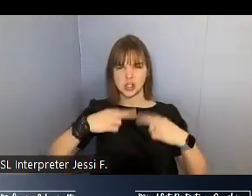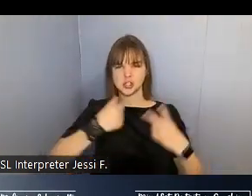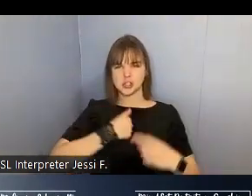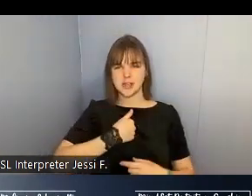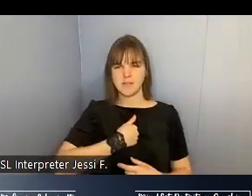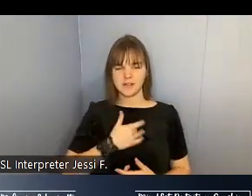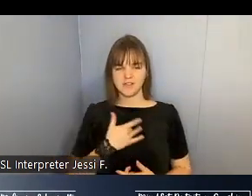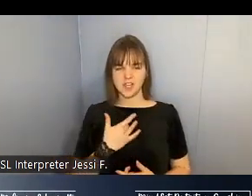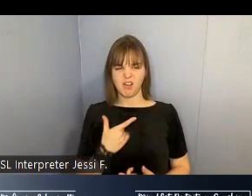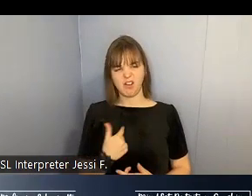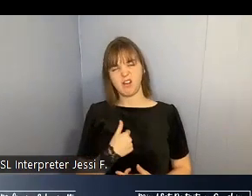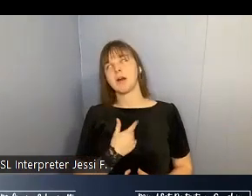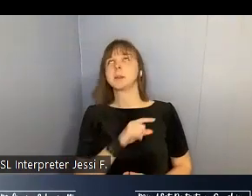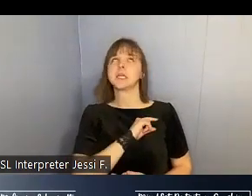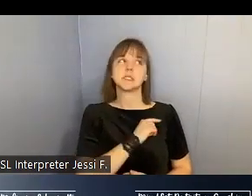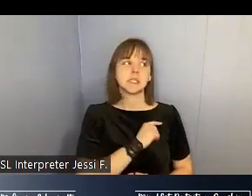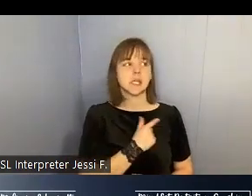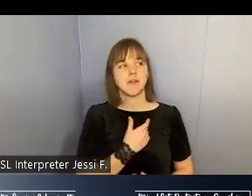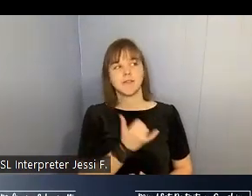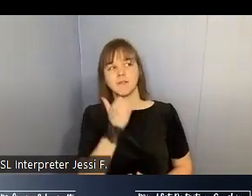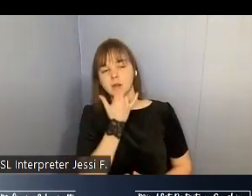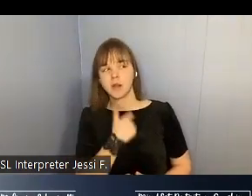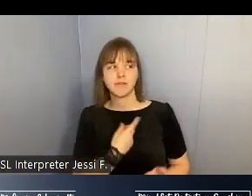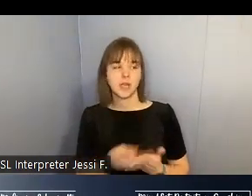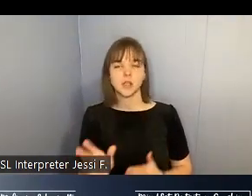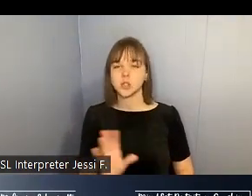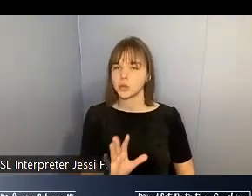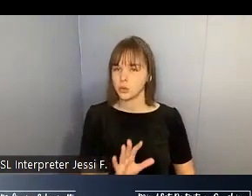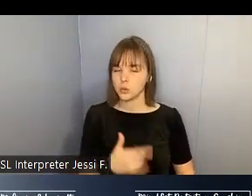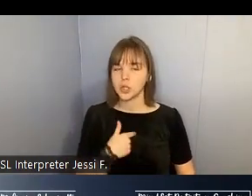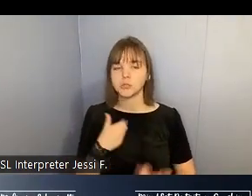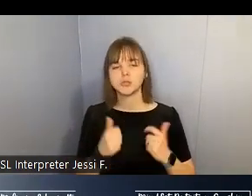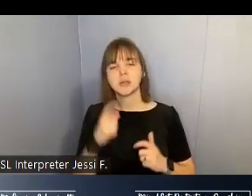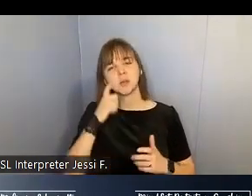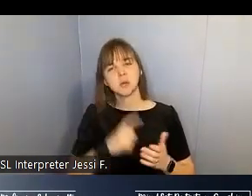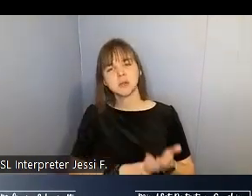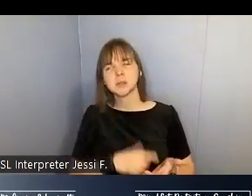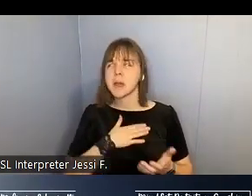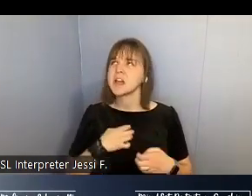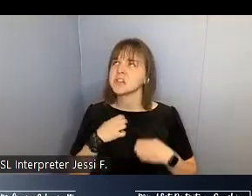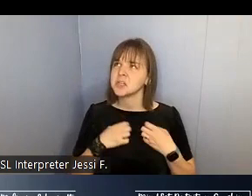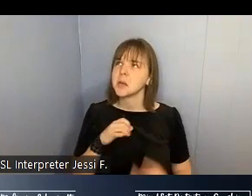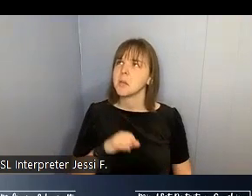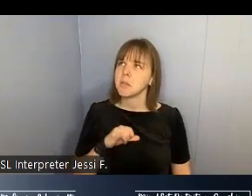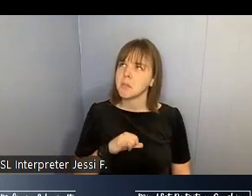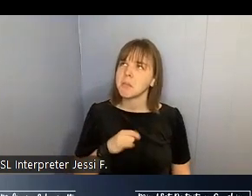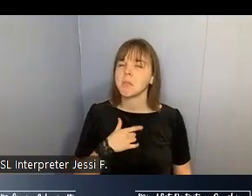the more you can make better decisions down the road about what you're eating, why you're eating, how much, what you really need. Be in the moment.